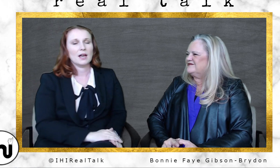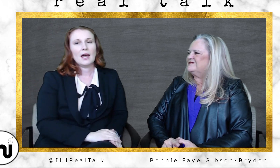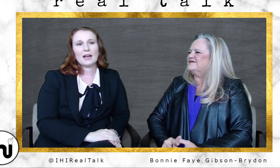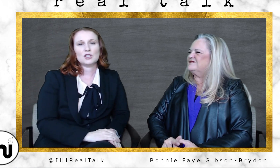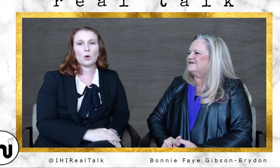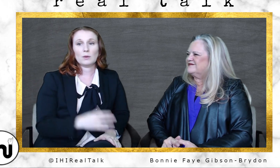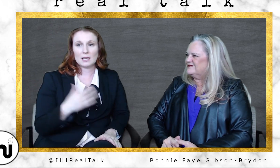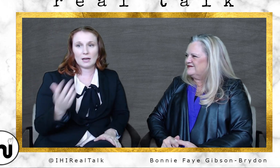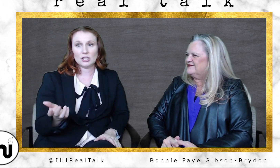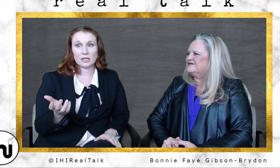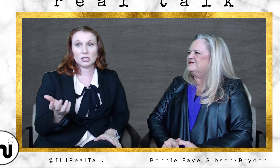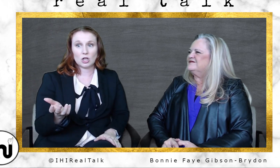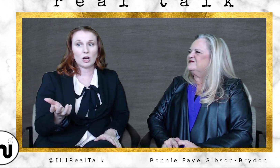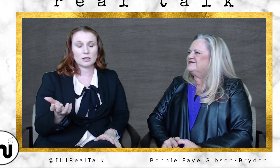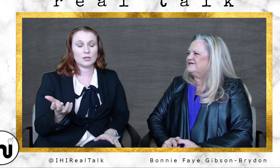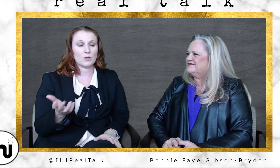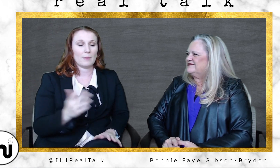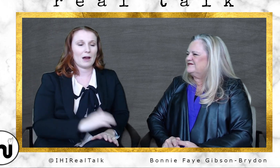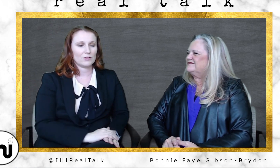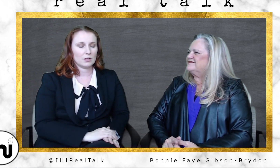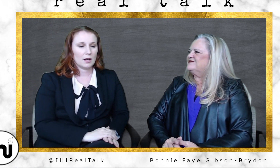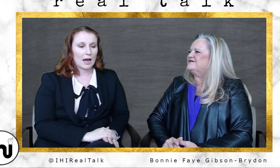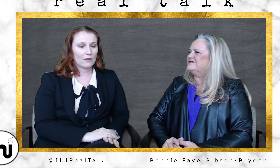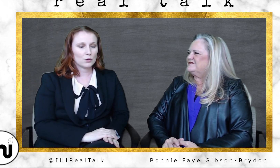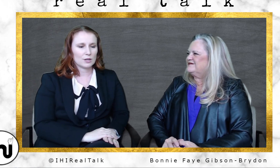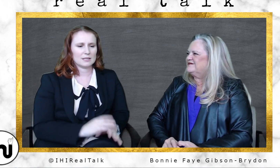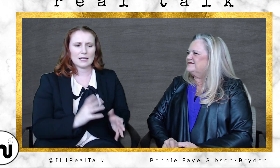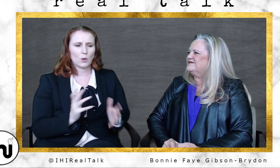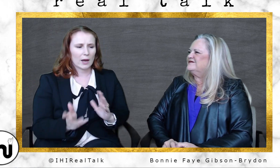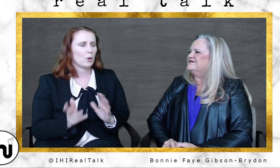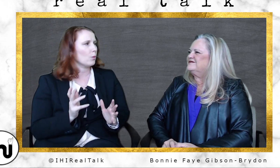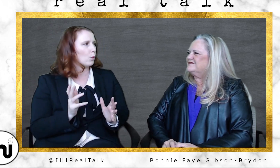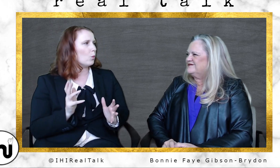so I had a chance to talk to them afterwards and say, "Okay. What, what